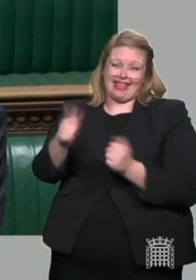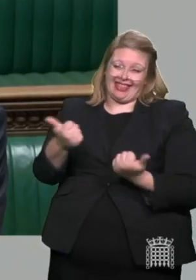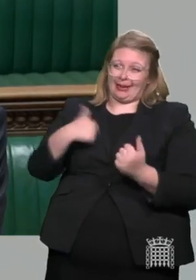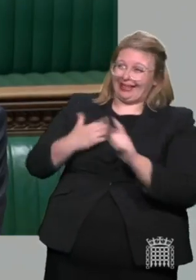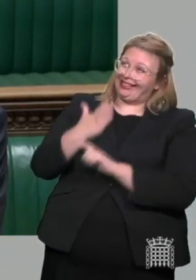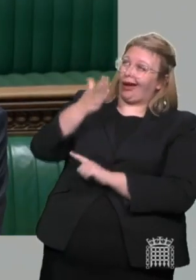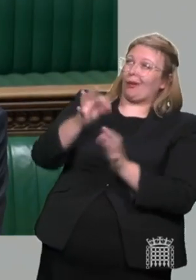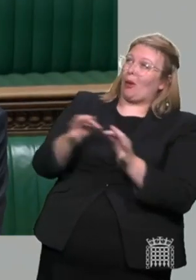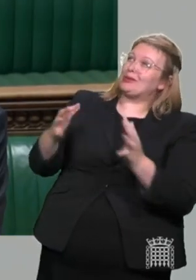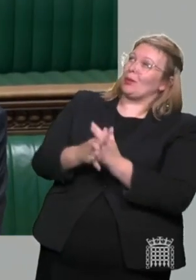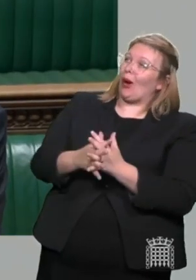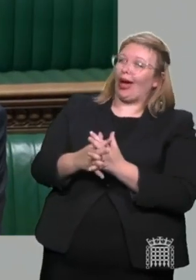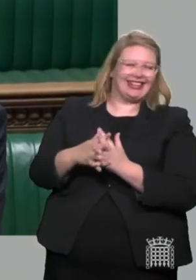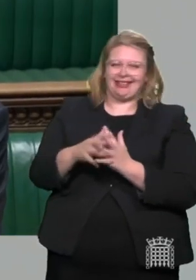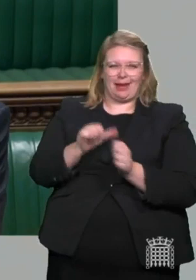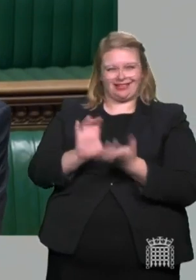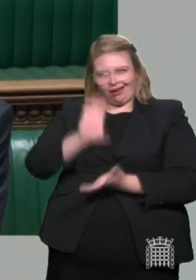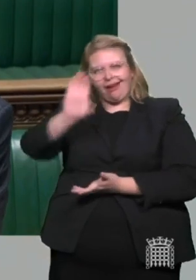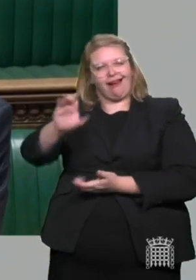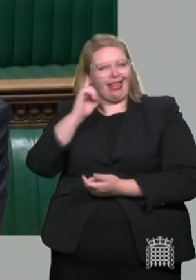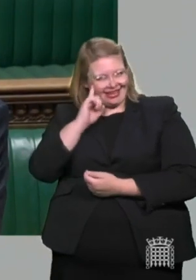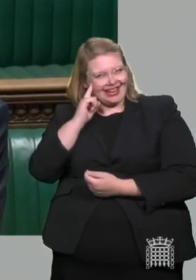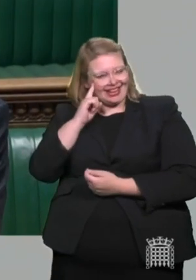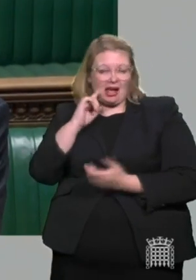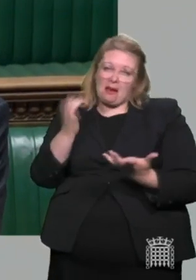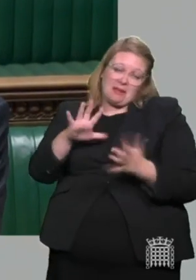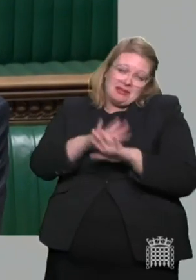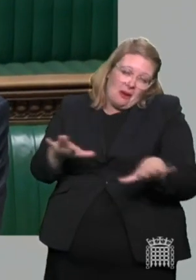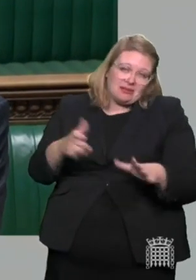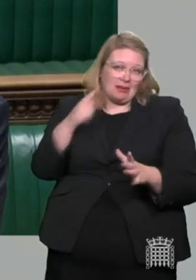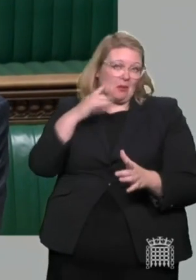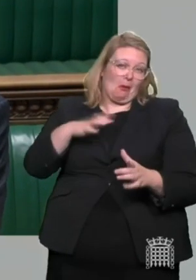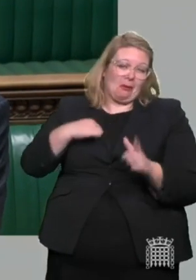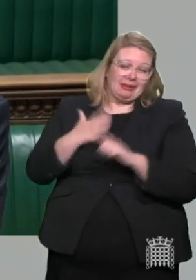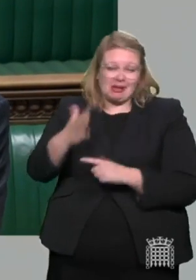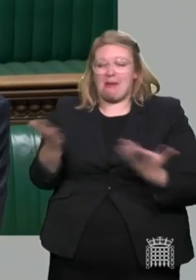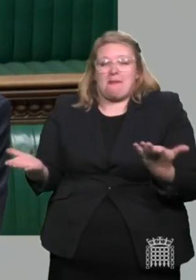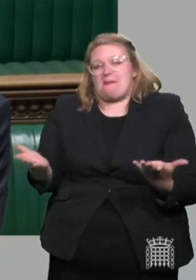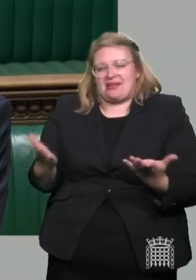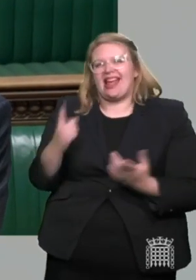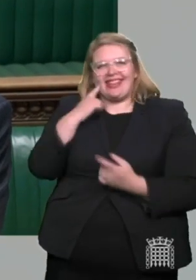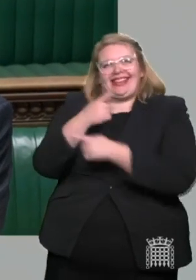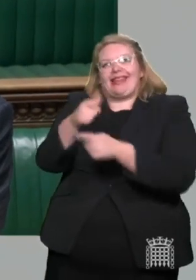I venture to suggest—that is hotly contested, perhaps. We have extended the cut in VAT for